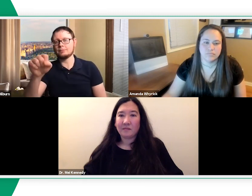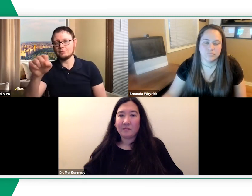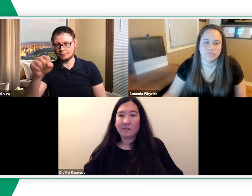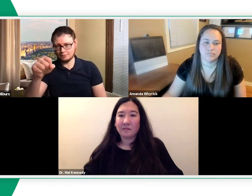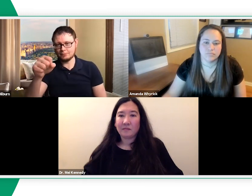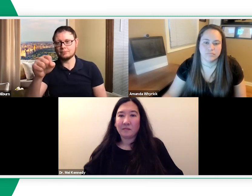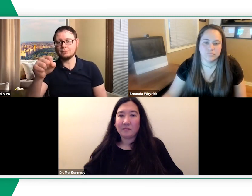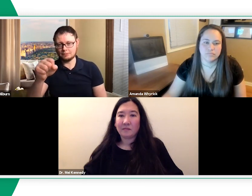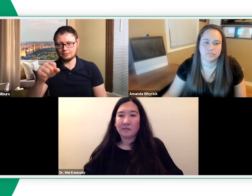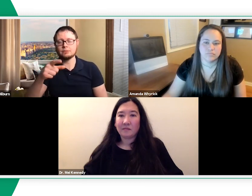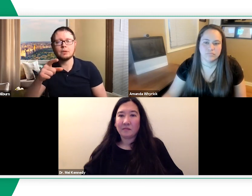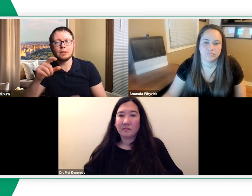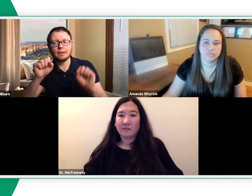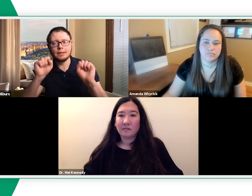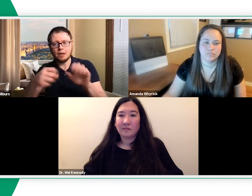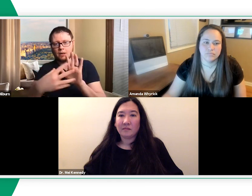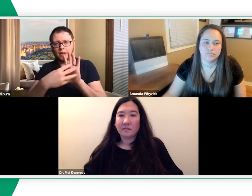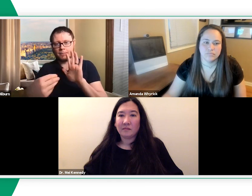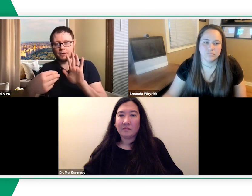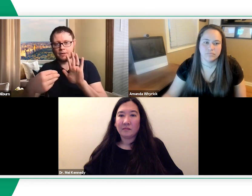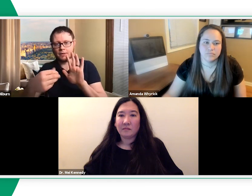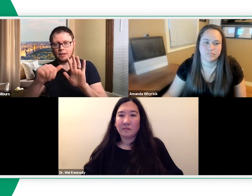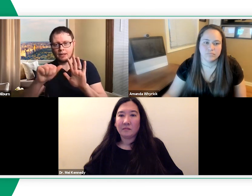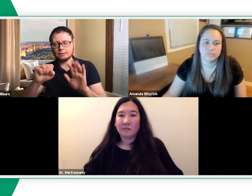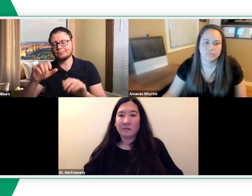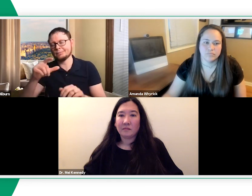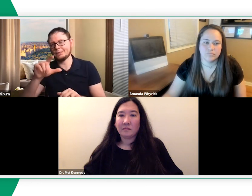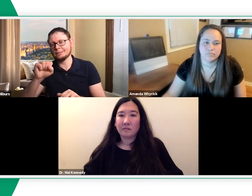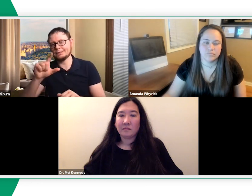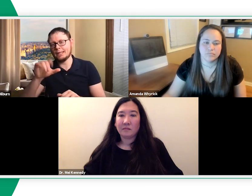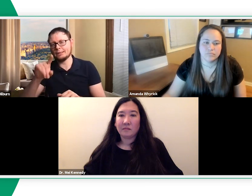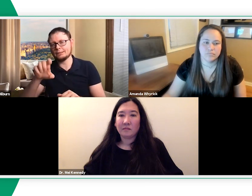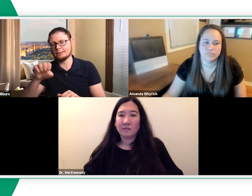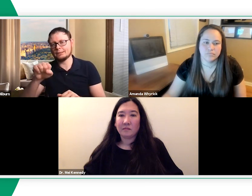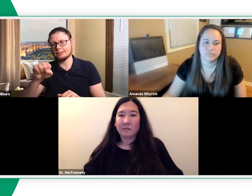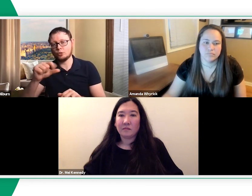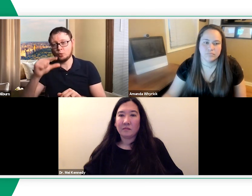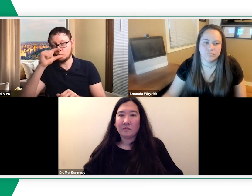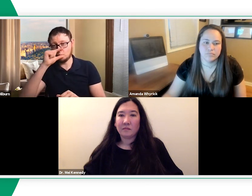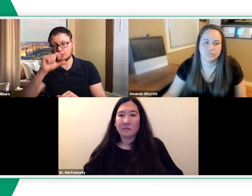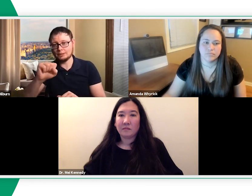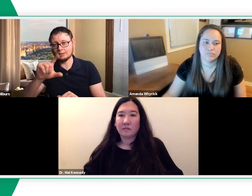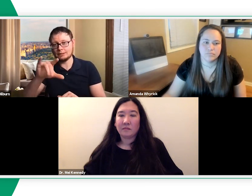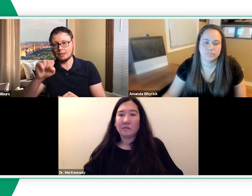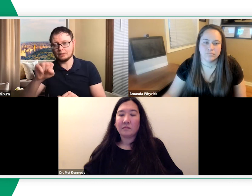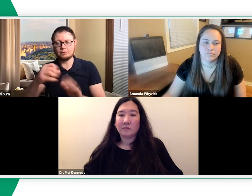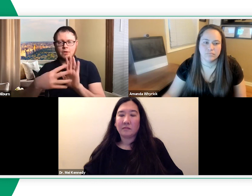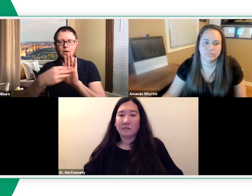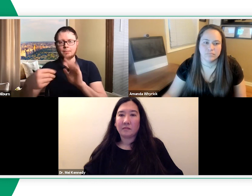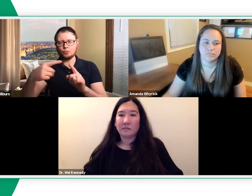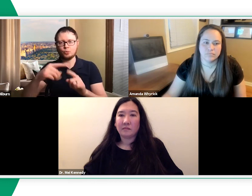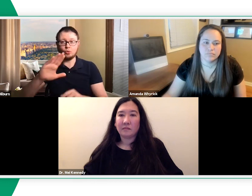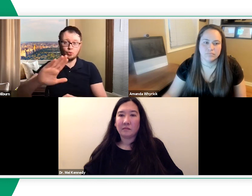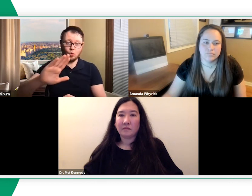Yes, it is. You can copy the slides, the Google slides,